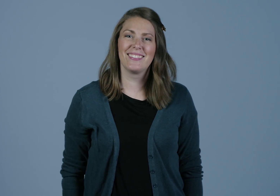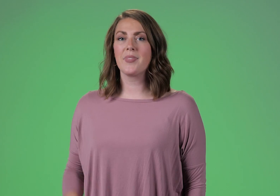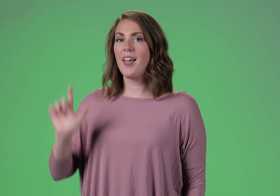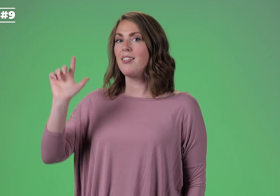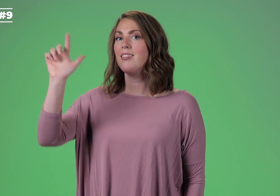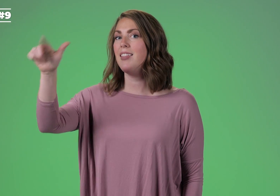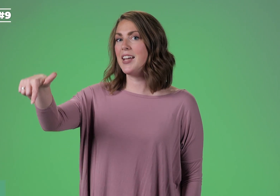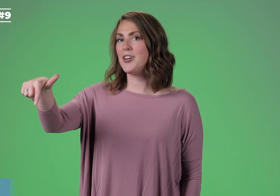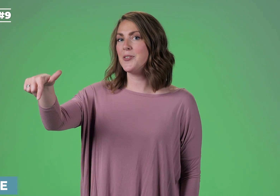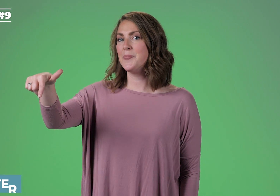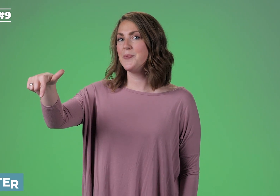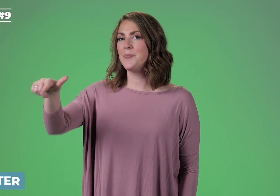'Later, later,'